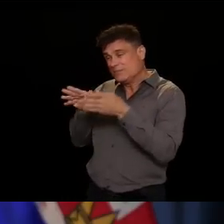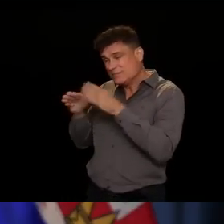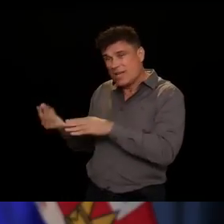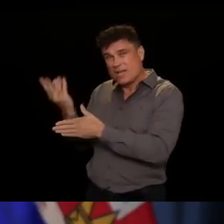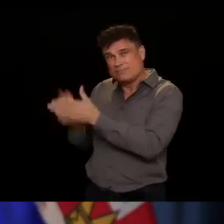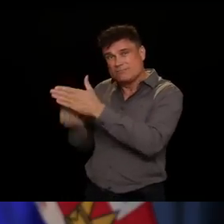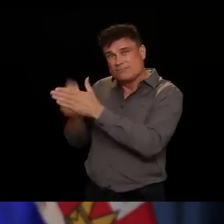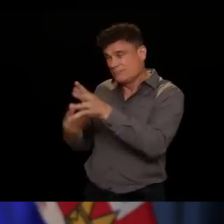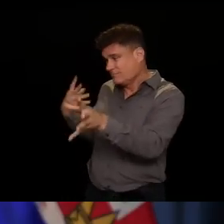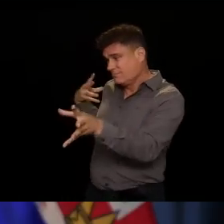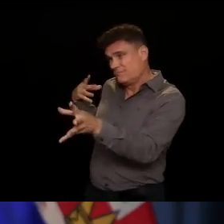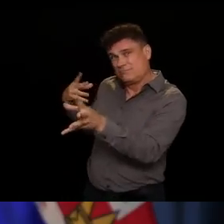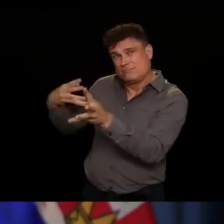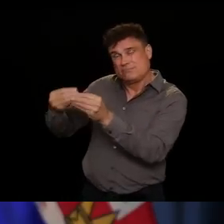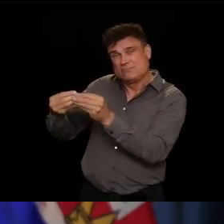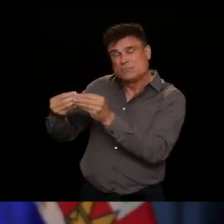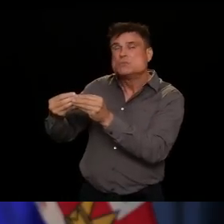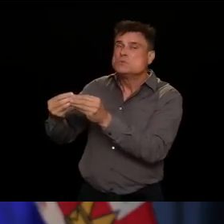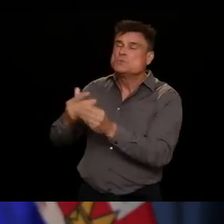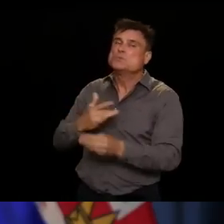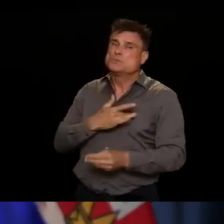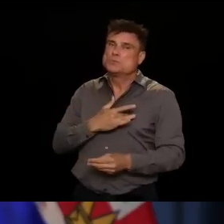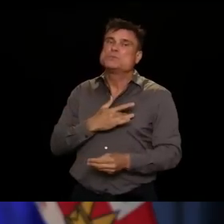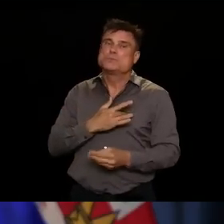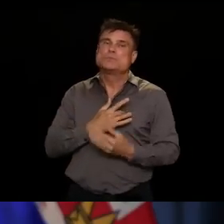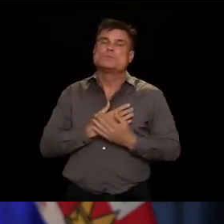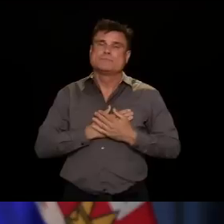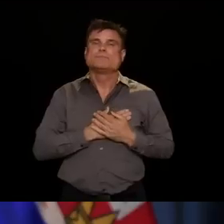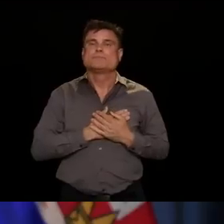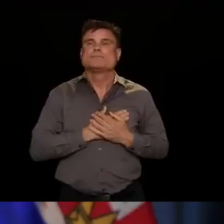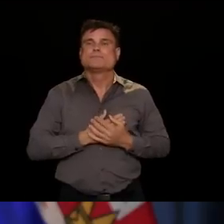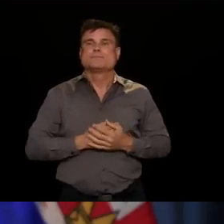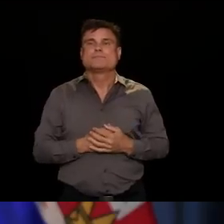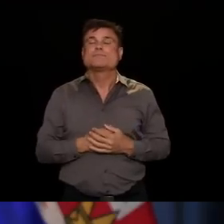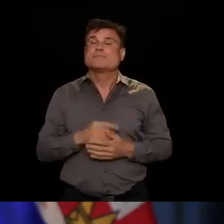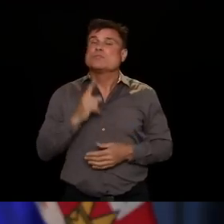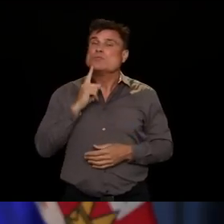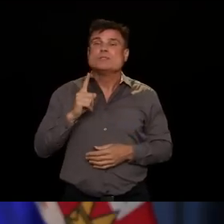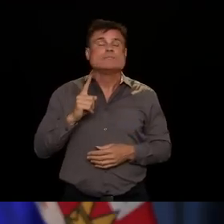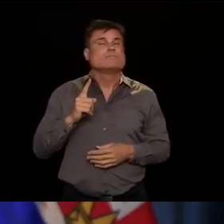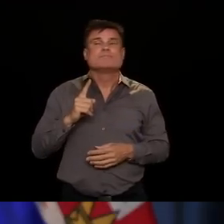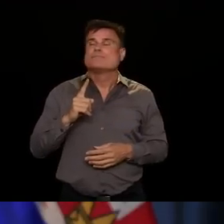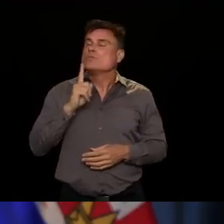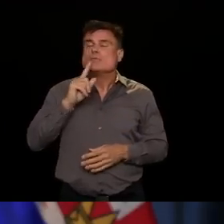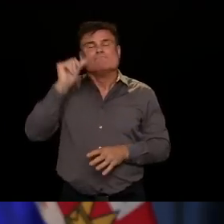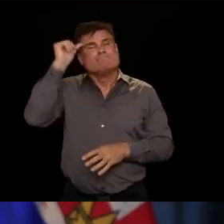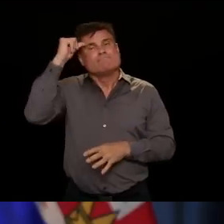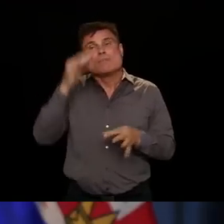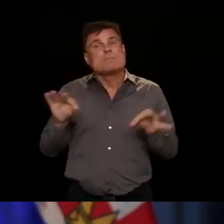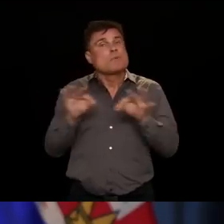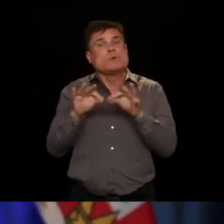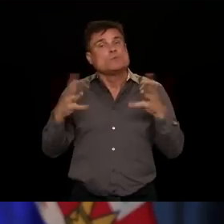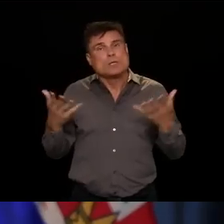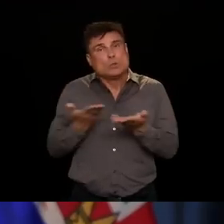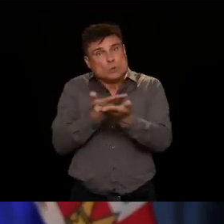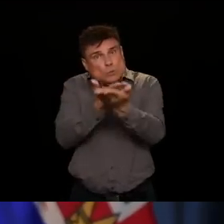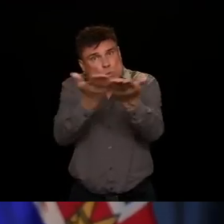for us to support one another East times. We are thinking of them today in their sorrow and their grief